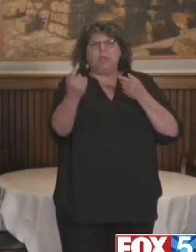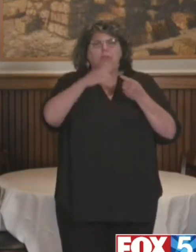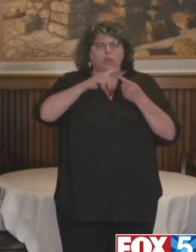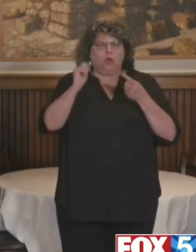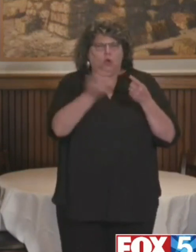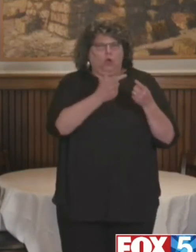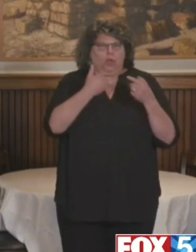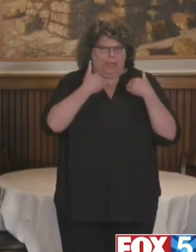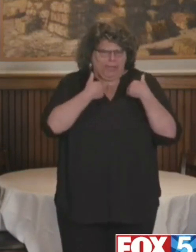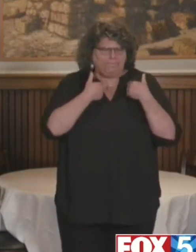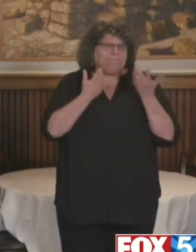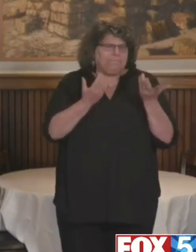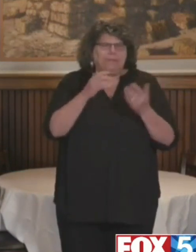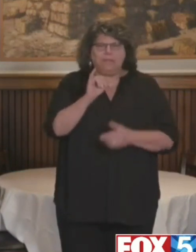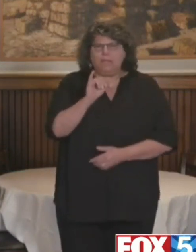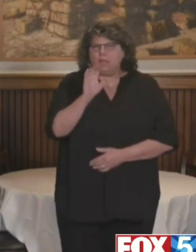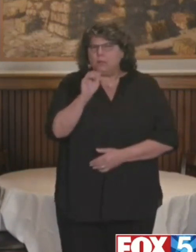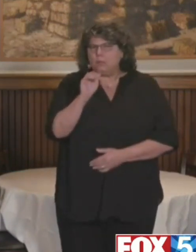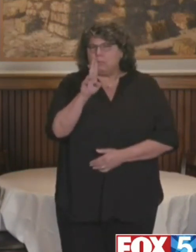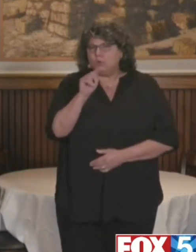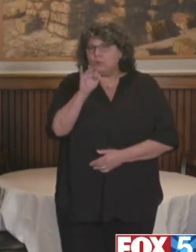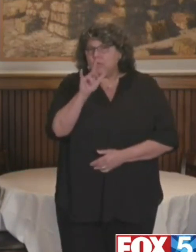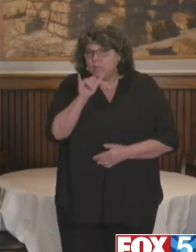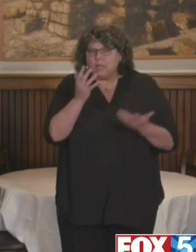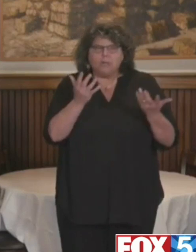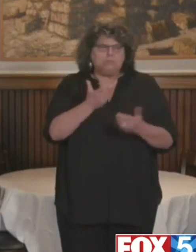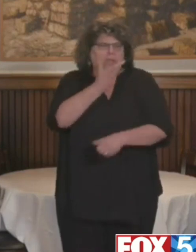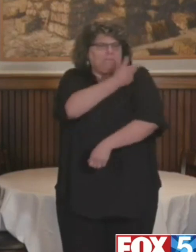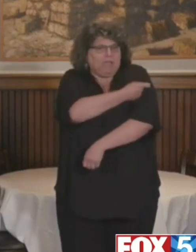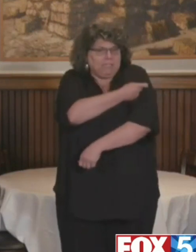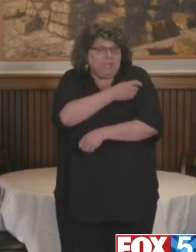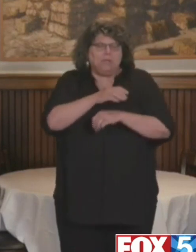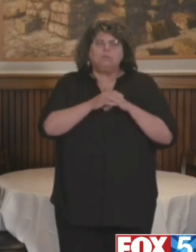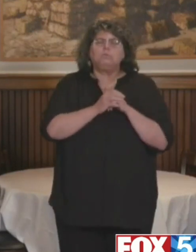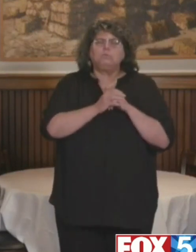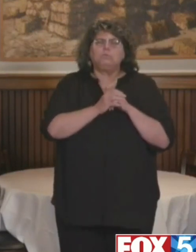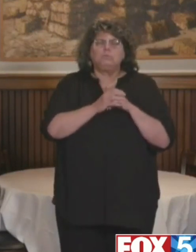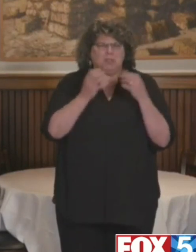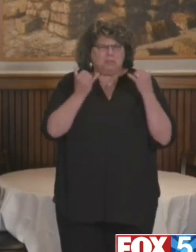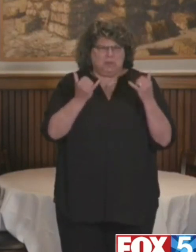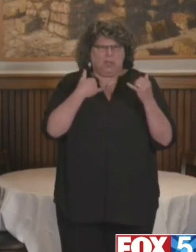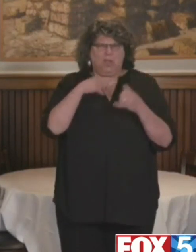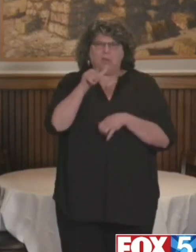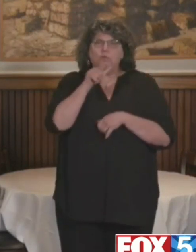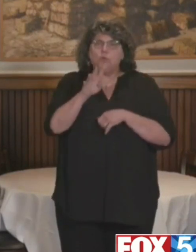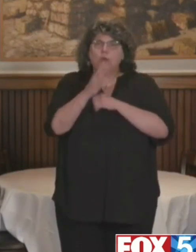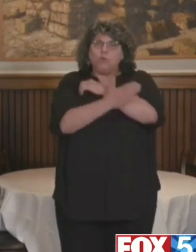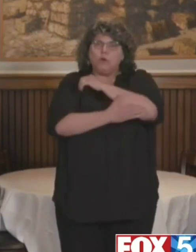THE COURSE THE NEXT WEEK. 2 AND THEN COURSE OVER THE COURSE OF MANY MANY MONTHS AHEAD UNTIL WE HAVE IMMUNITY